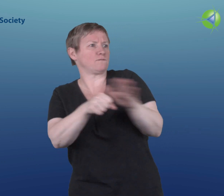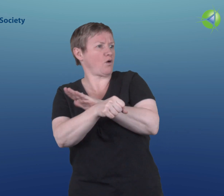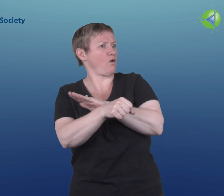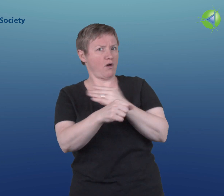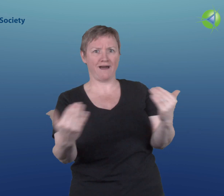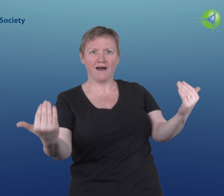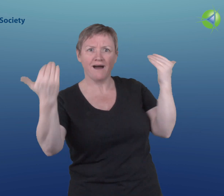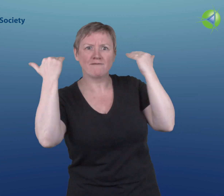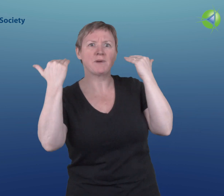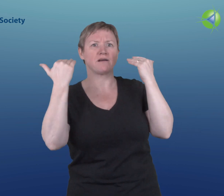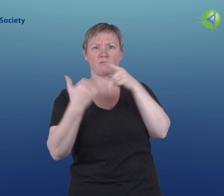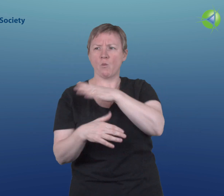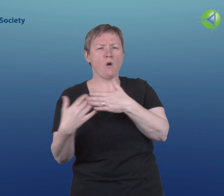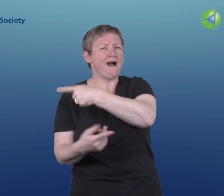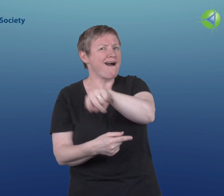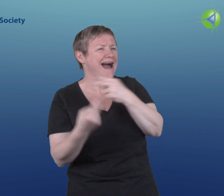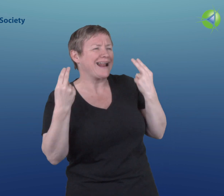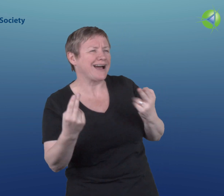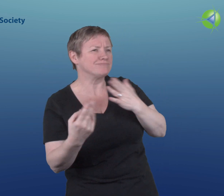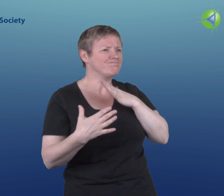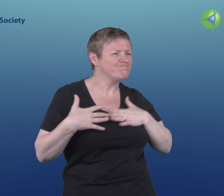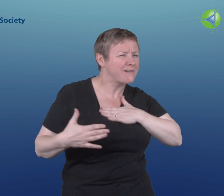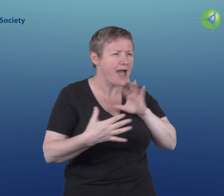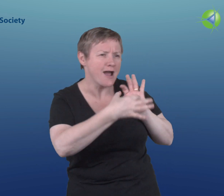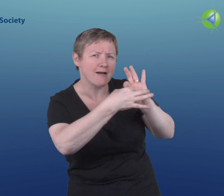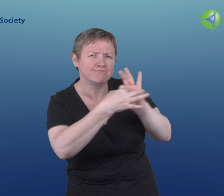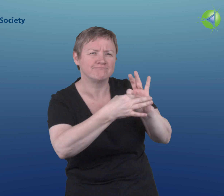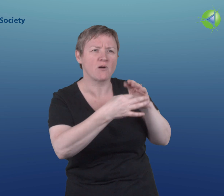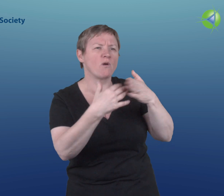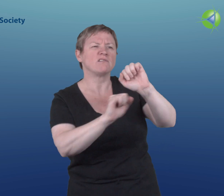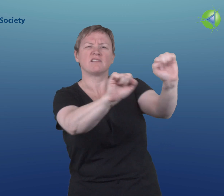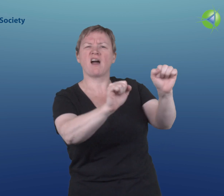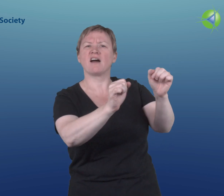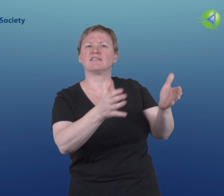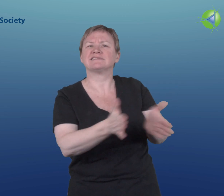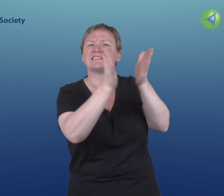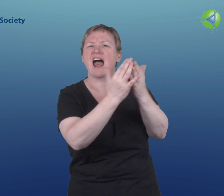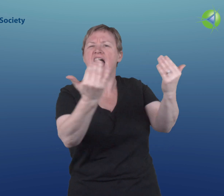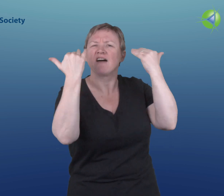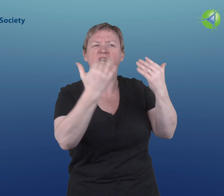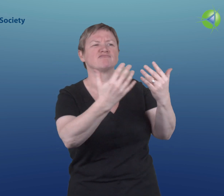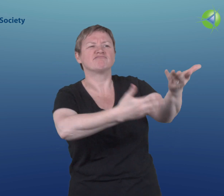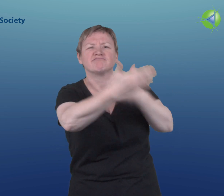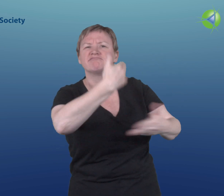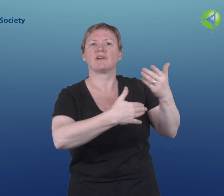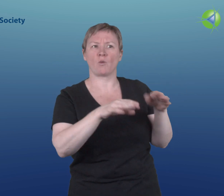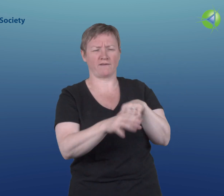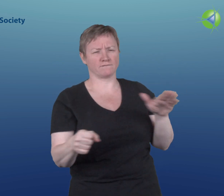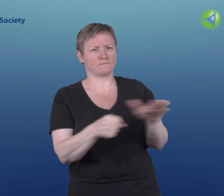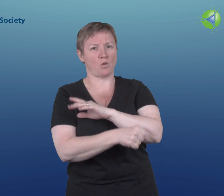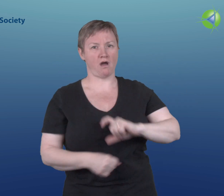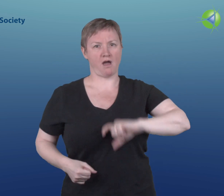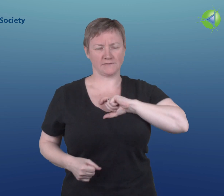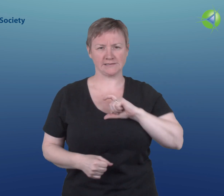with the information they need to engage with the market with confidence.